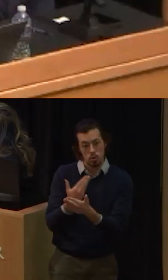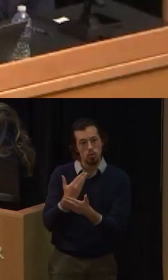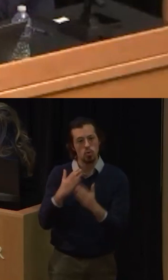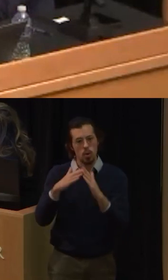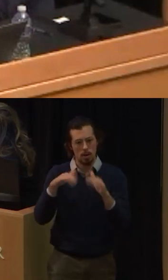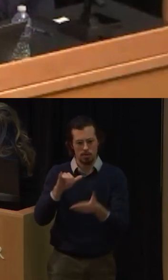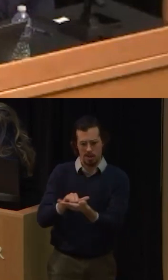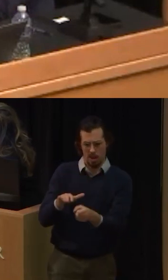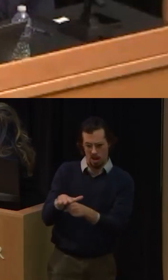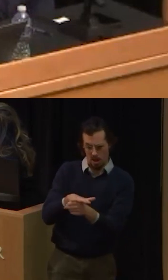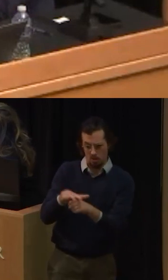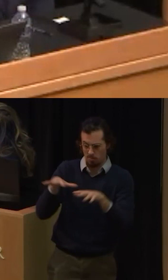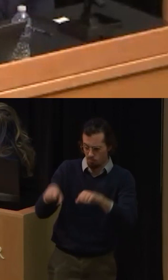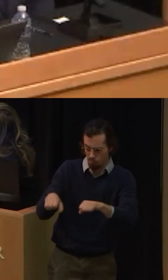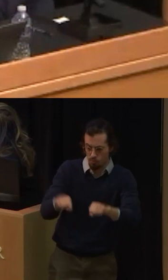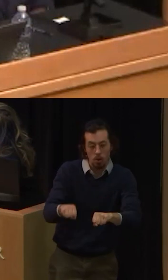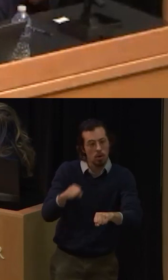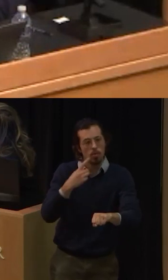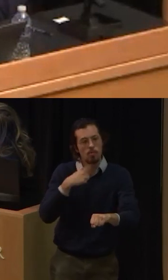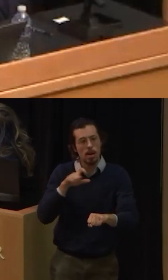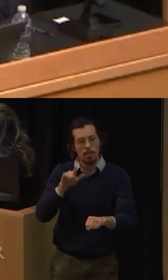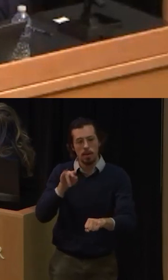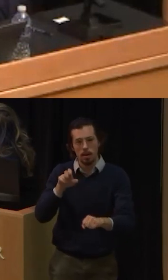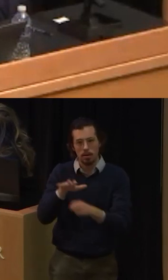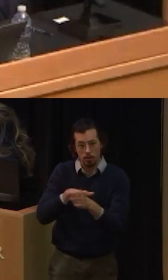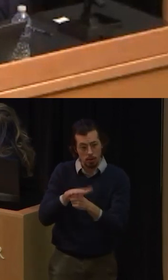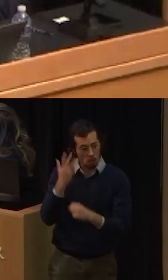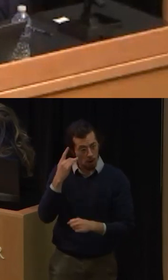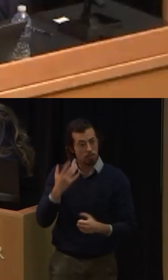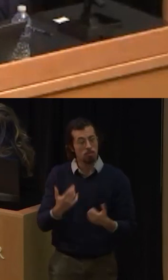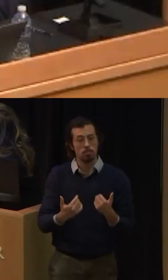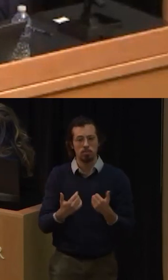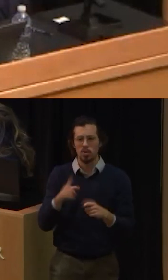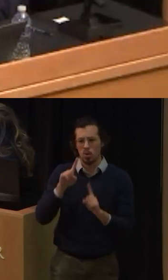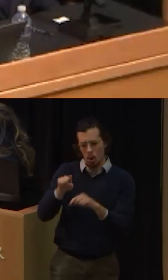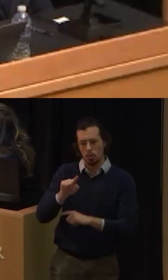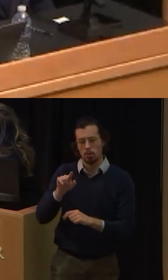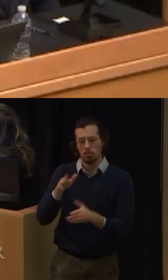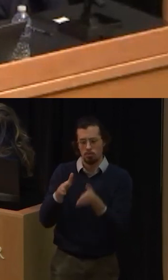because in most of those areas, if you go there right now, if you go over to Thomas Street right now,